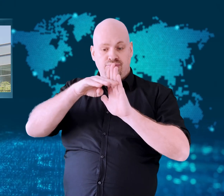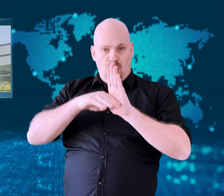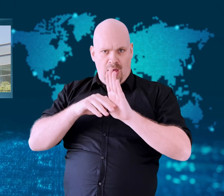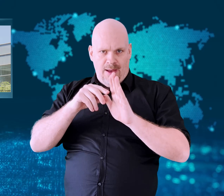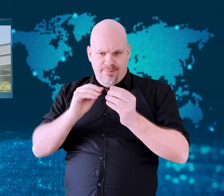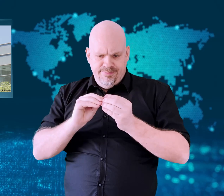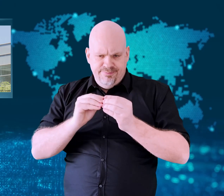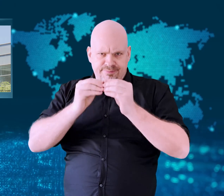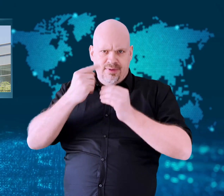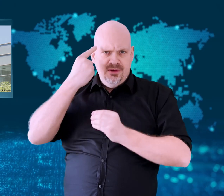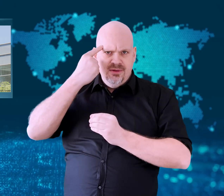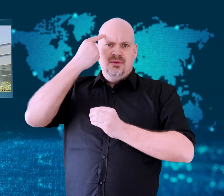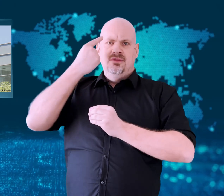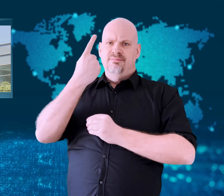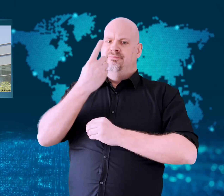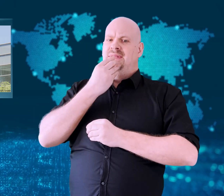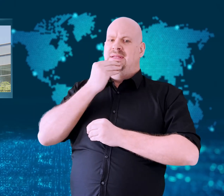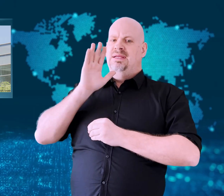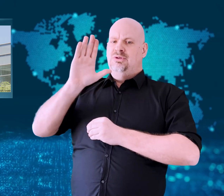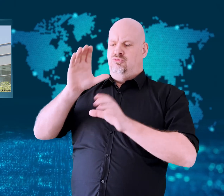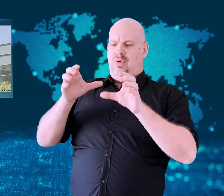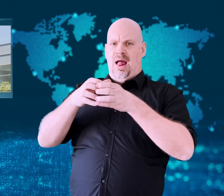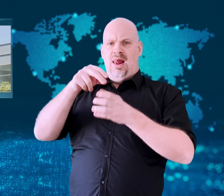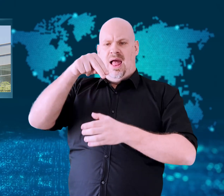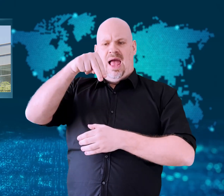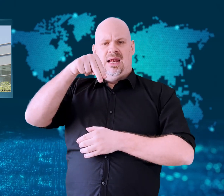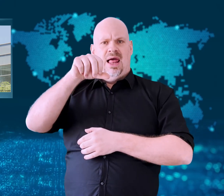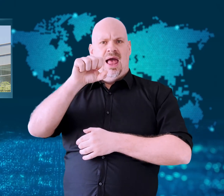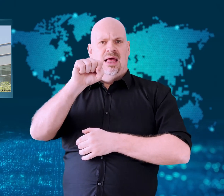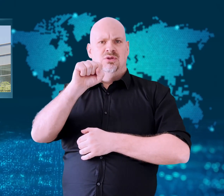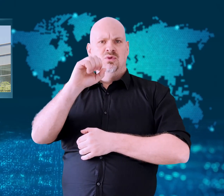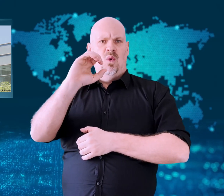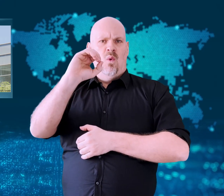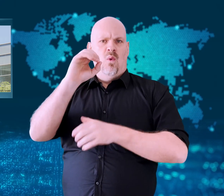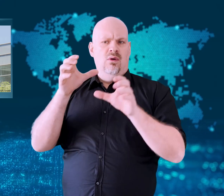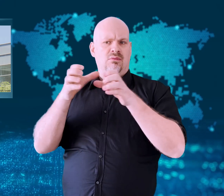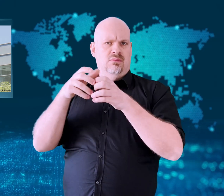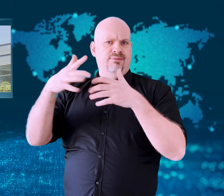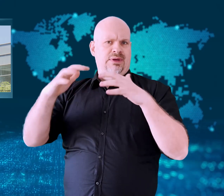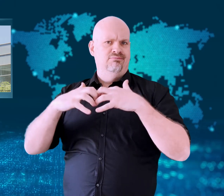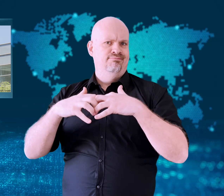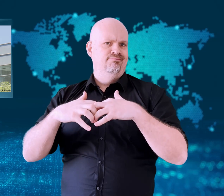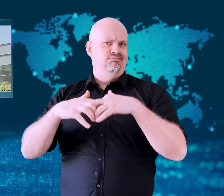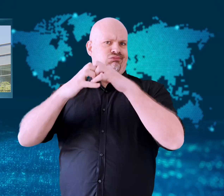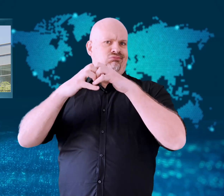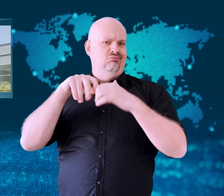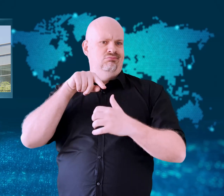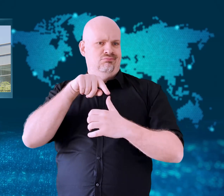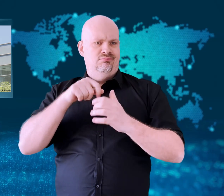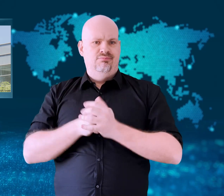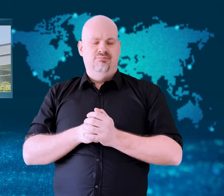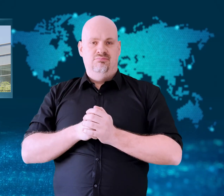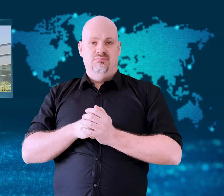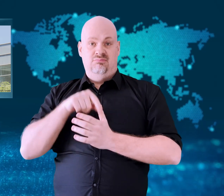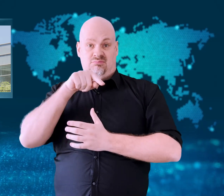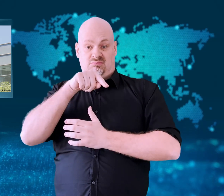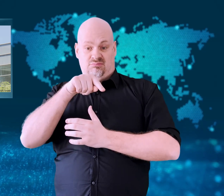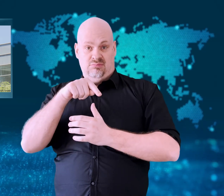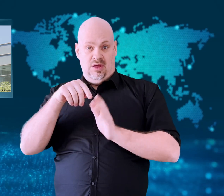It can be used to infect individual phones to enable police